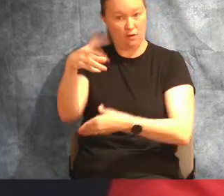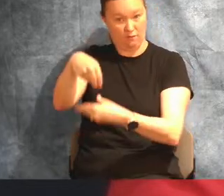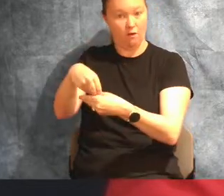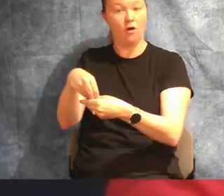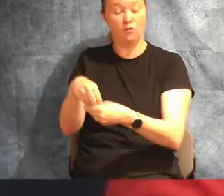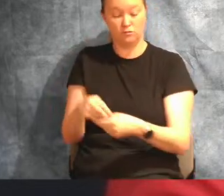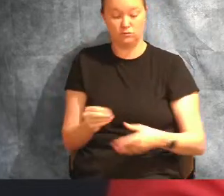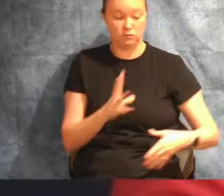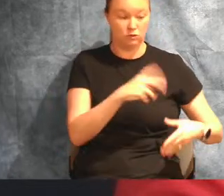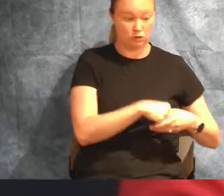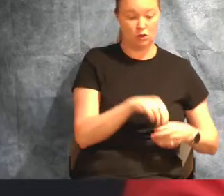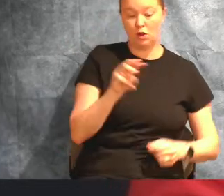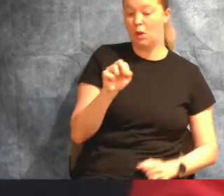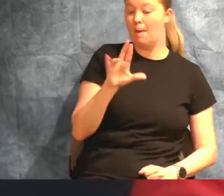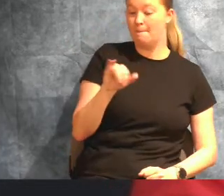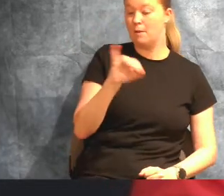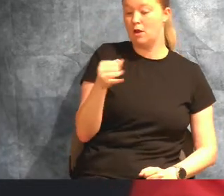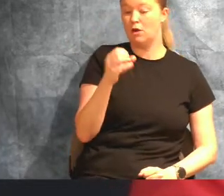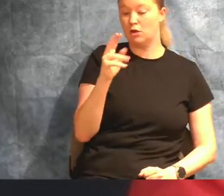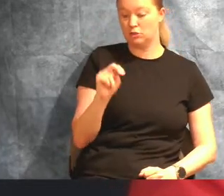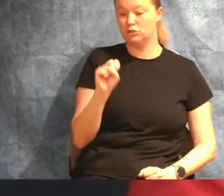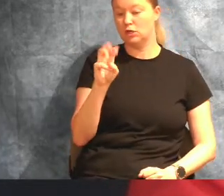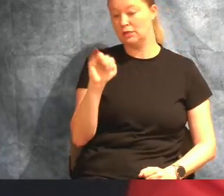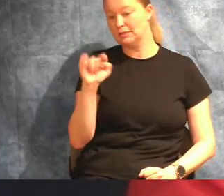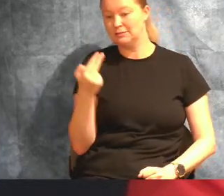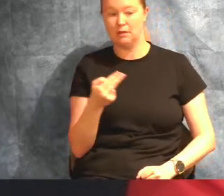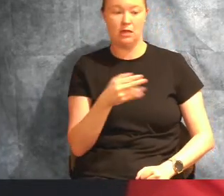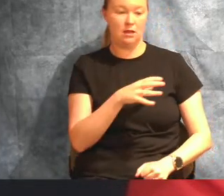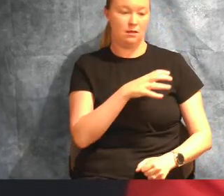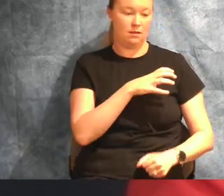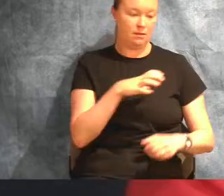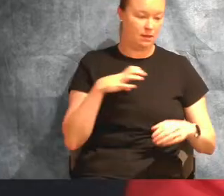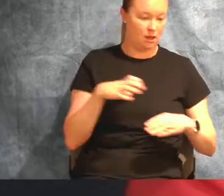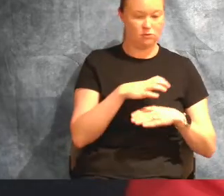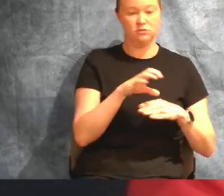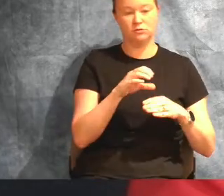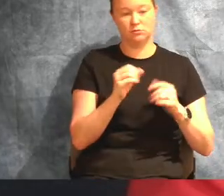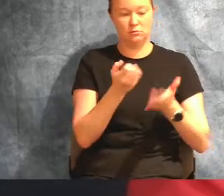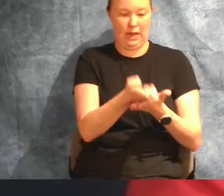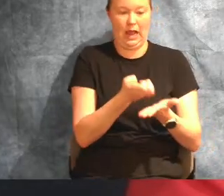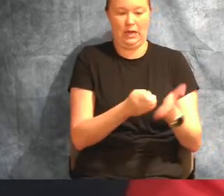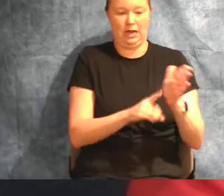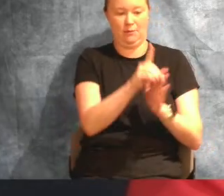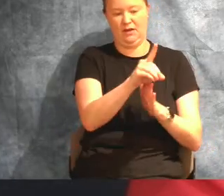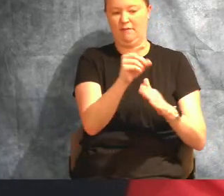including Mayor John Smith and the council and economic development Director and all of that.